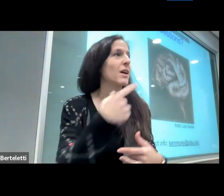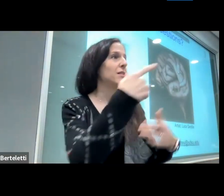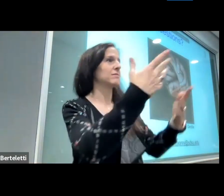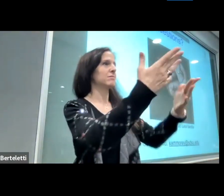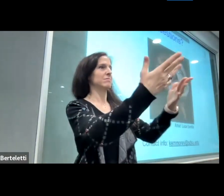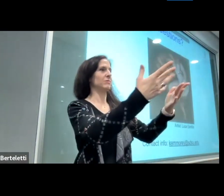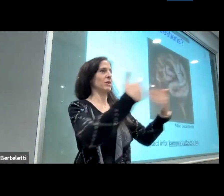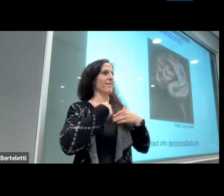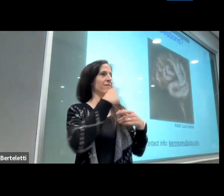uh